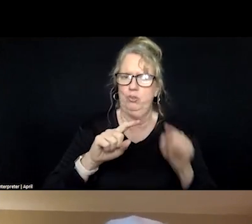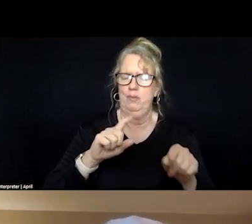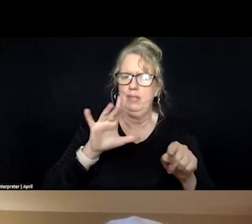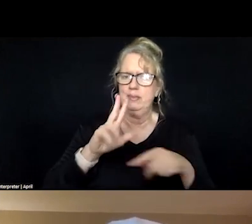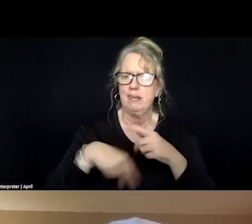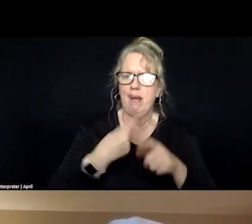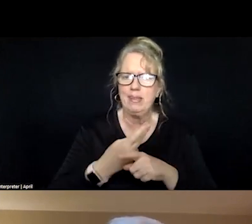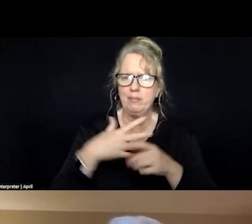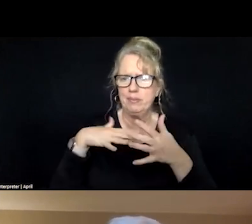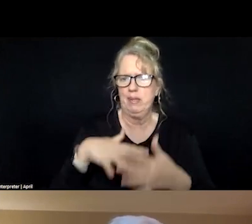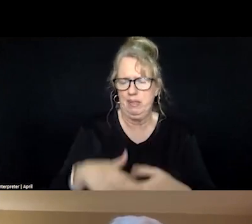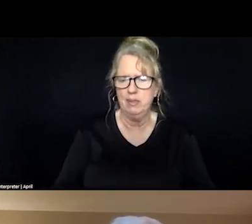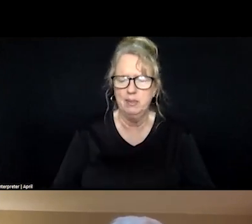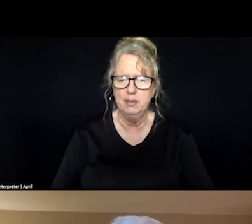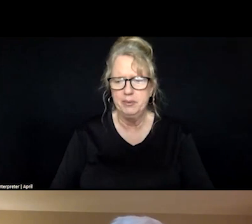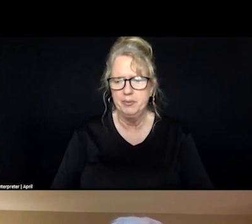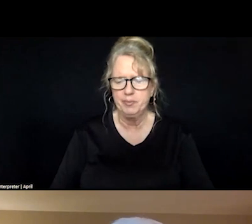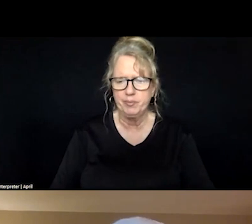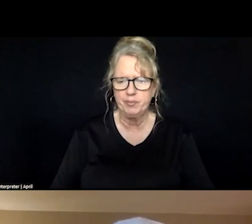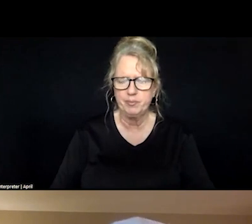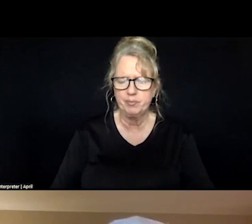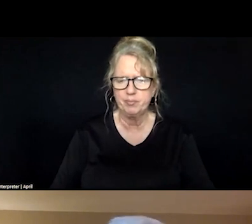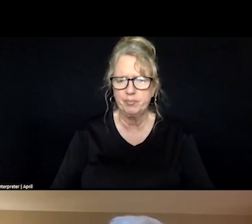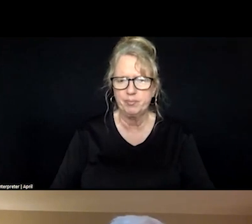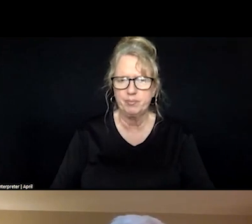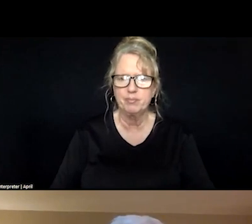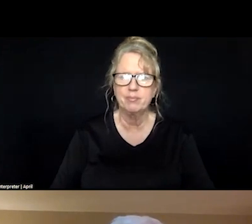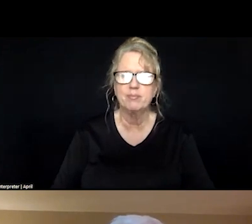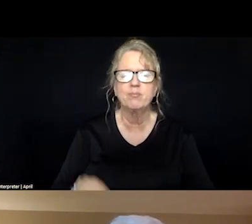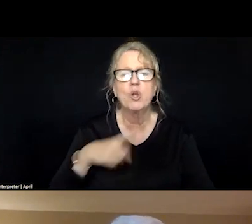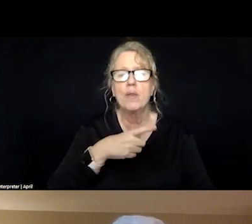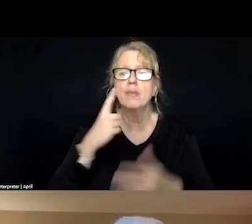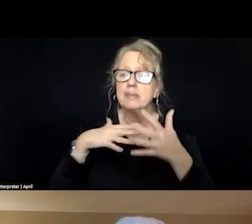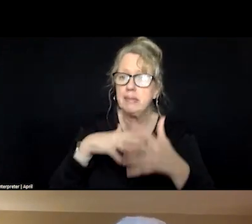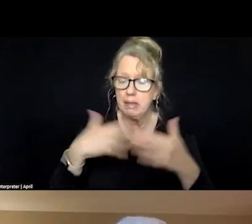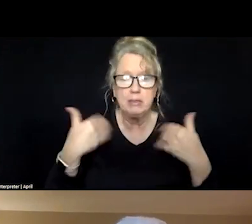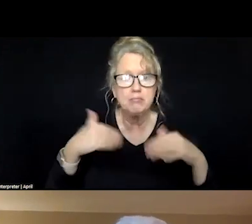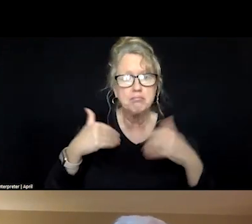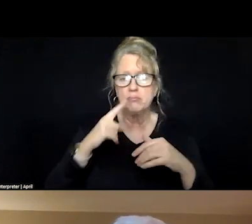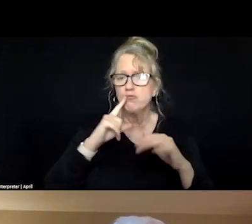SO DOING THE STUDY IS A REMARKABLE AND THE RESULTS CONFIRM